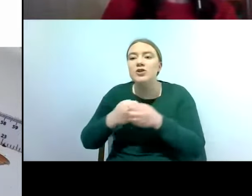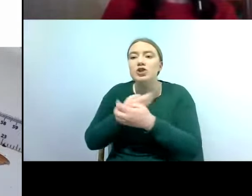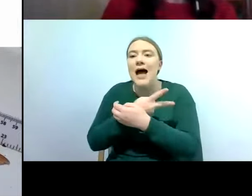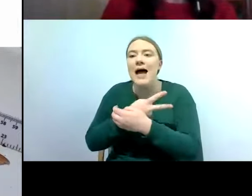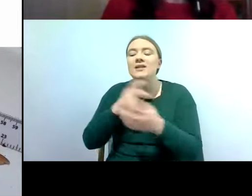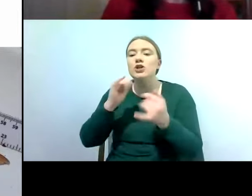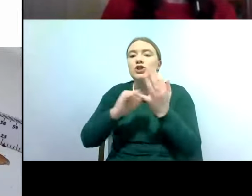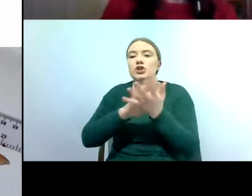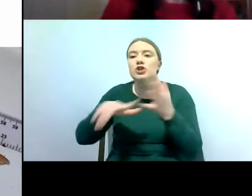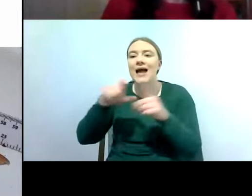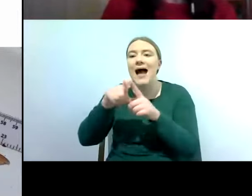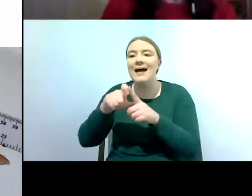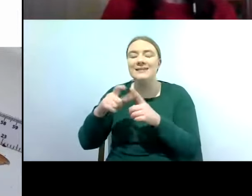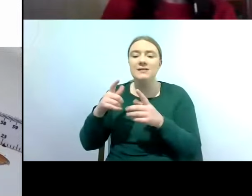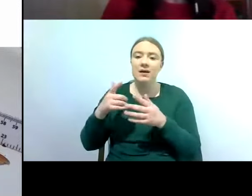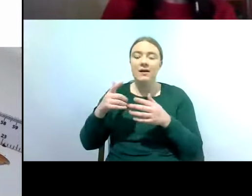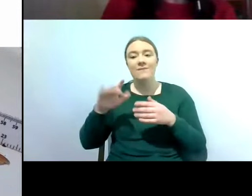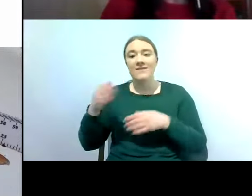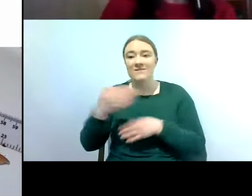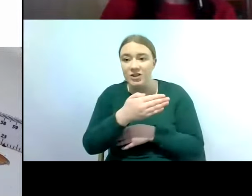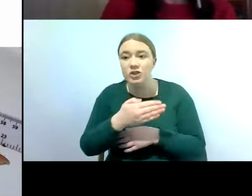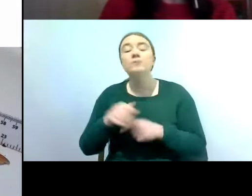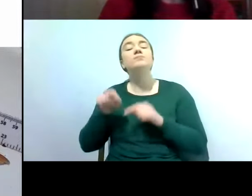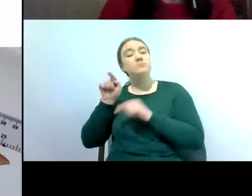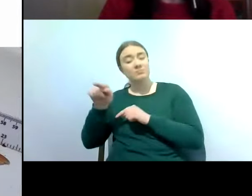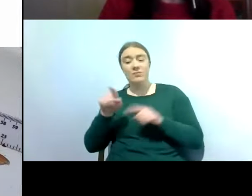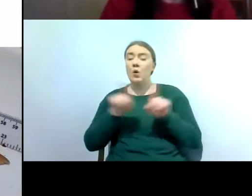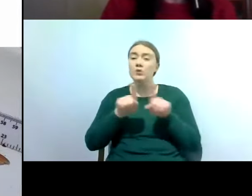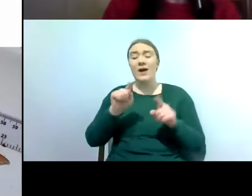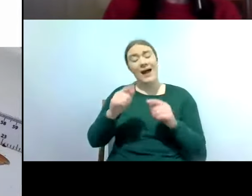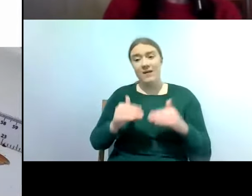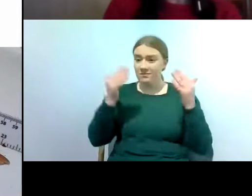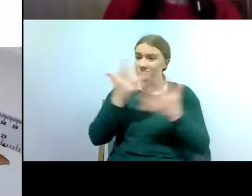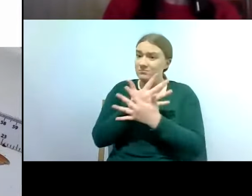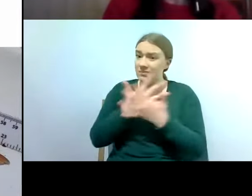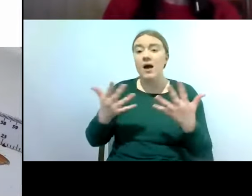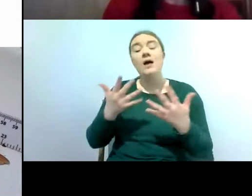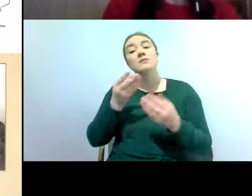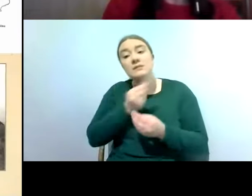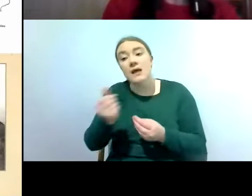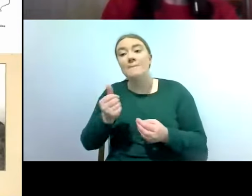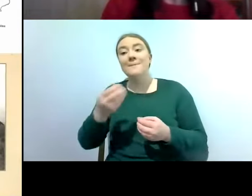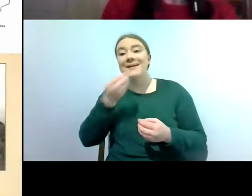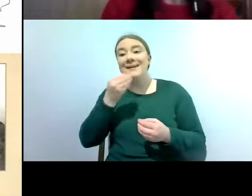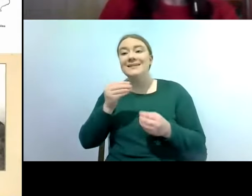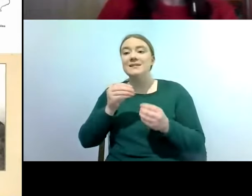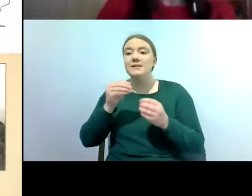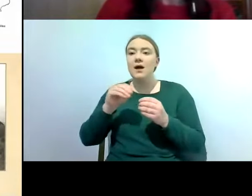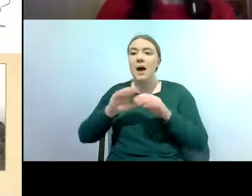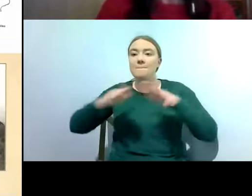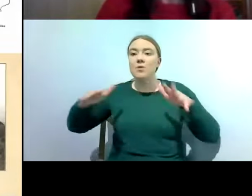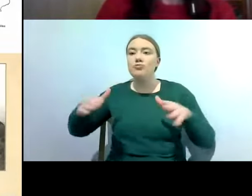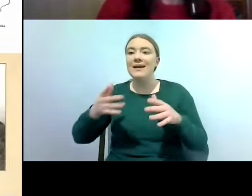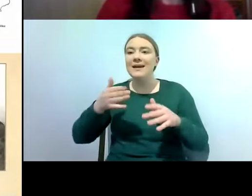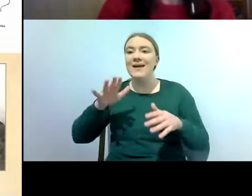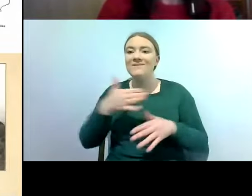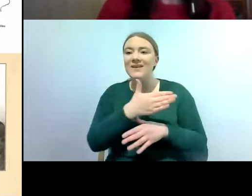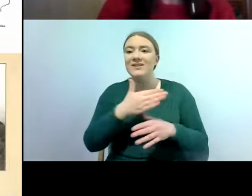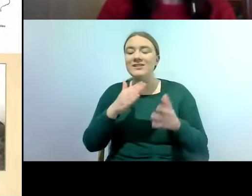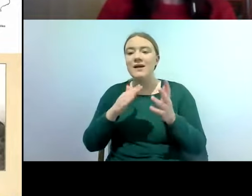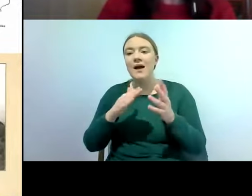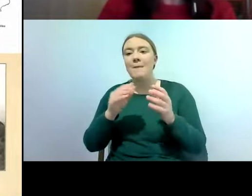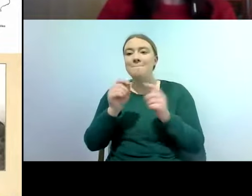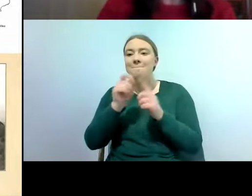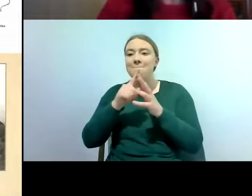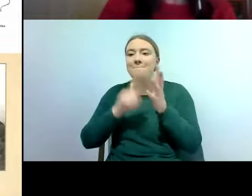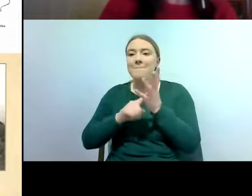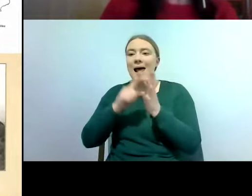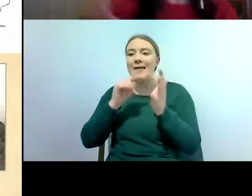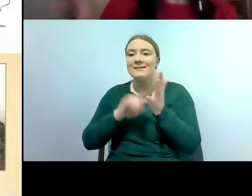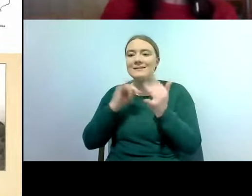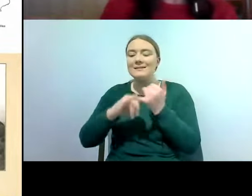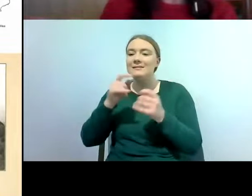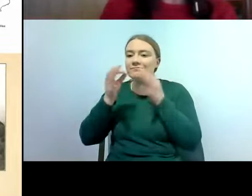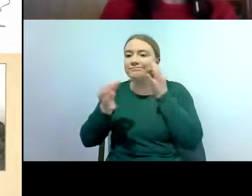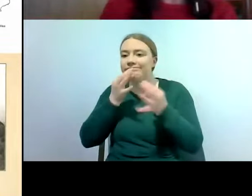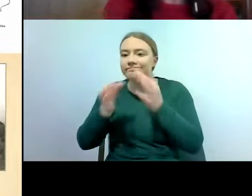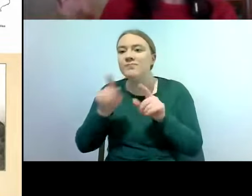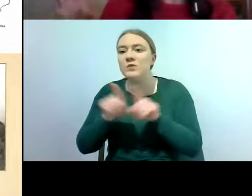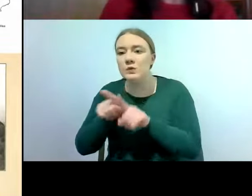have a quite high marine content made of fish meal pellets so um barbel's range is across um central